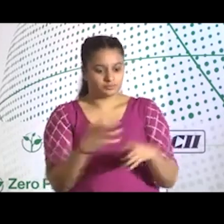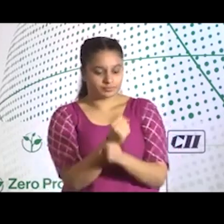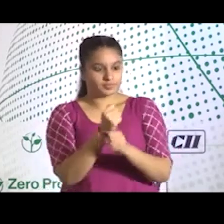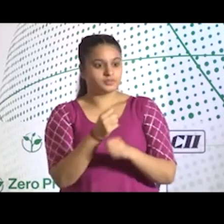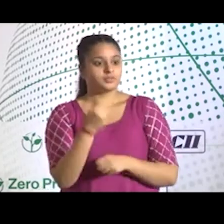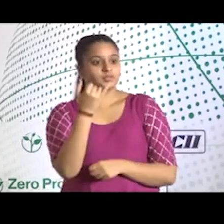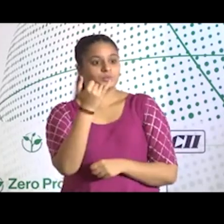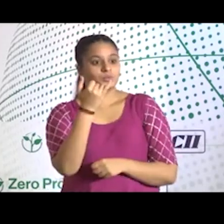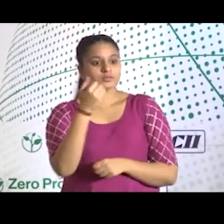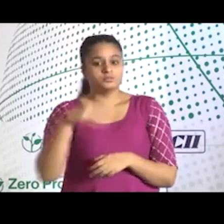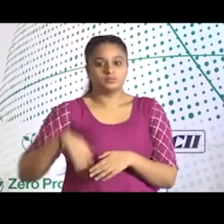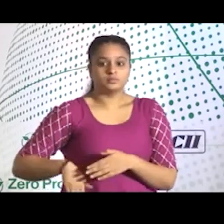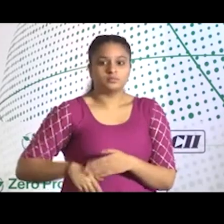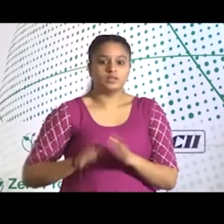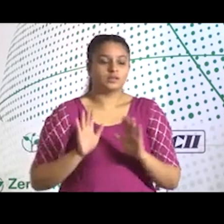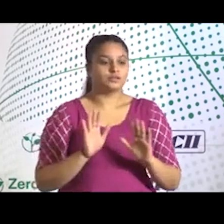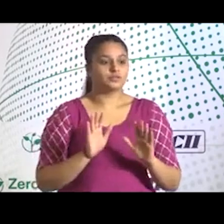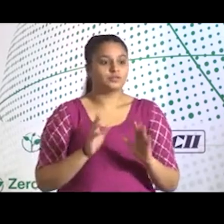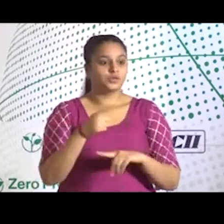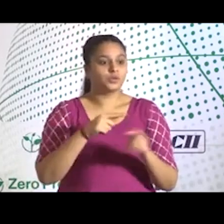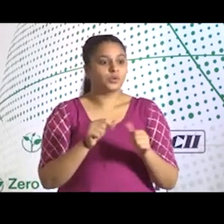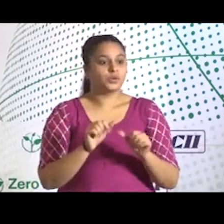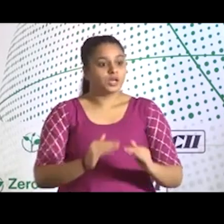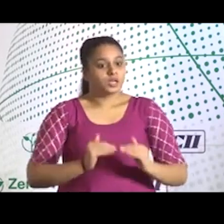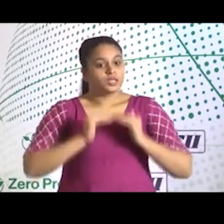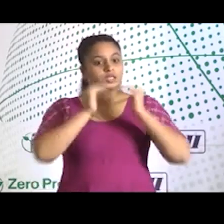you have advanced assistive technologies that have taken,